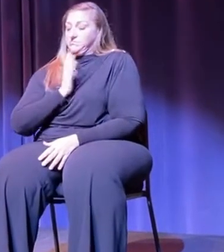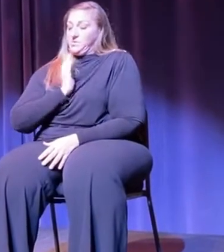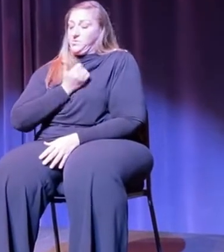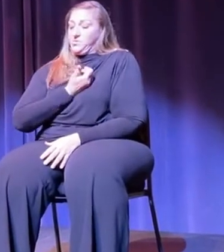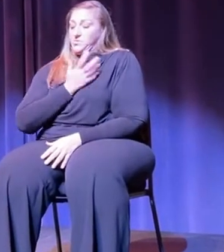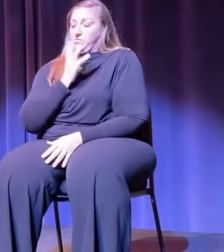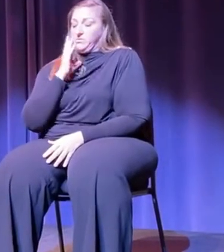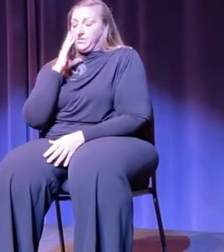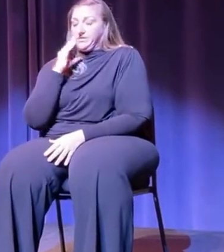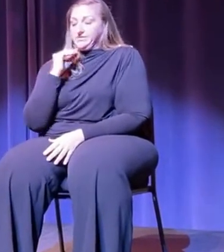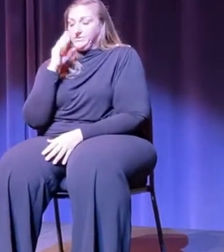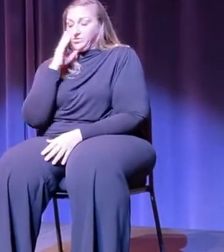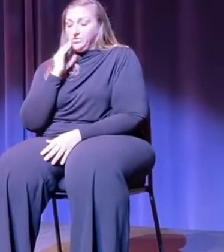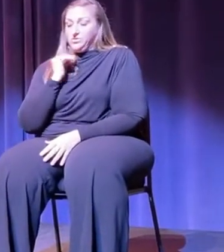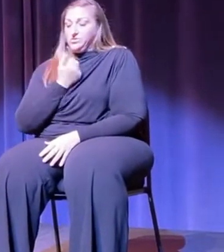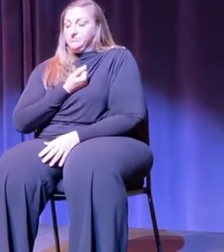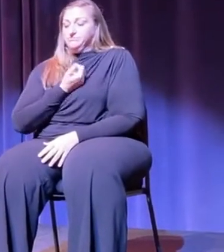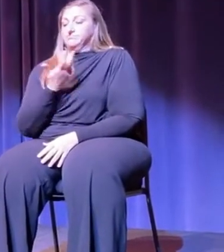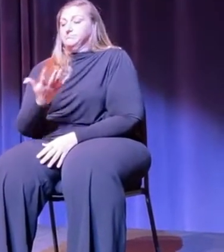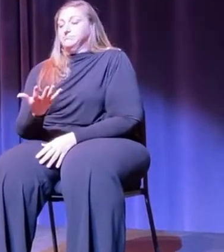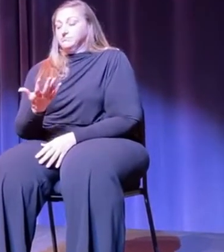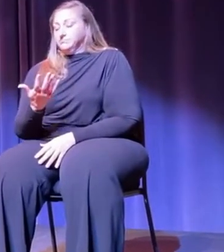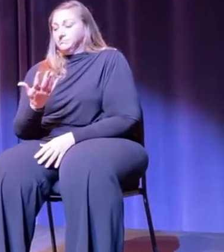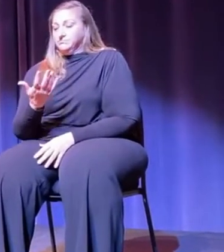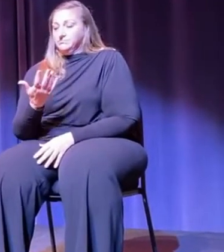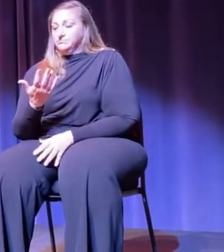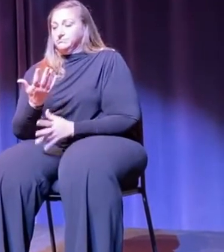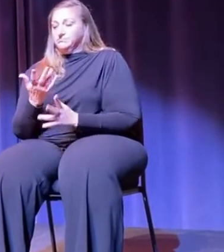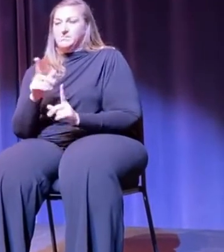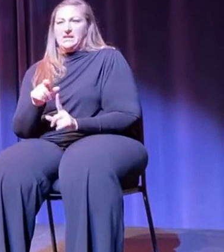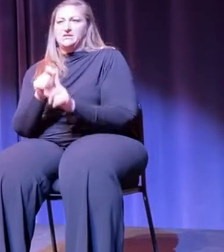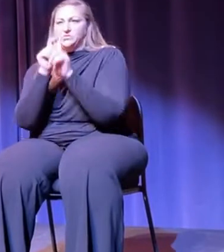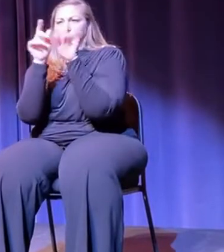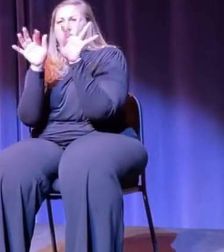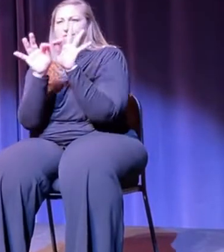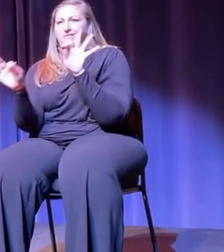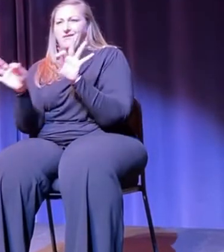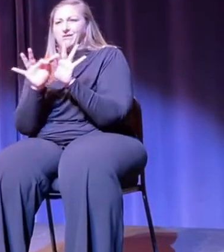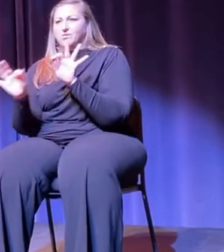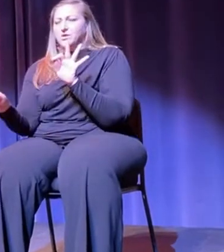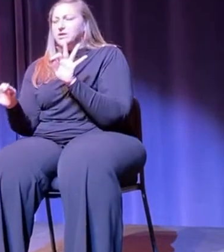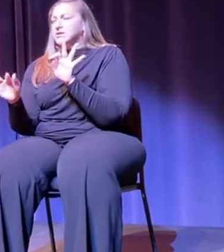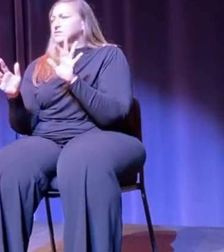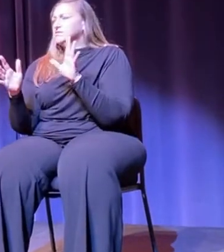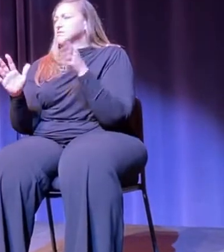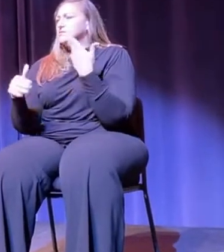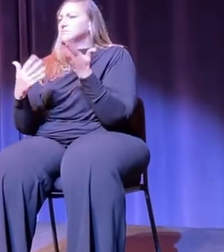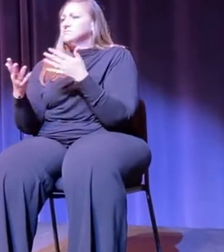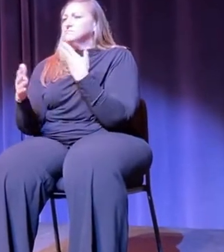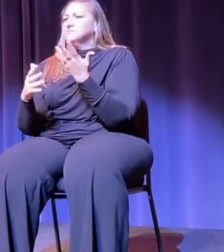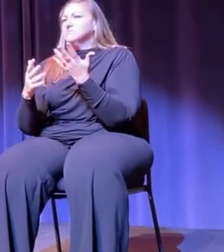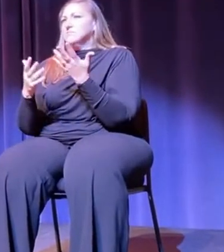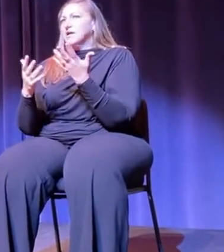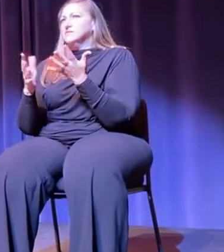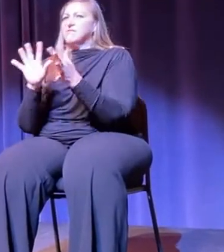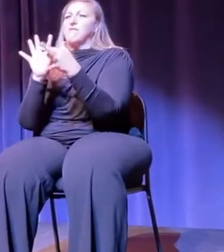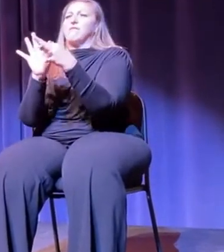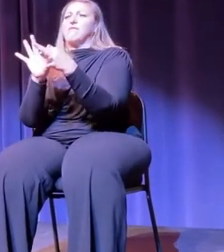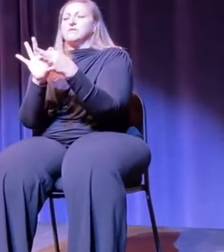as like, is a unique language, helps create connection with other people